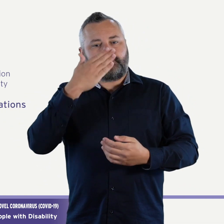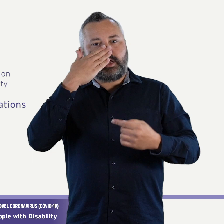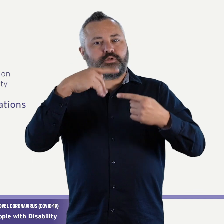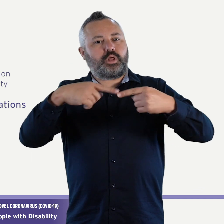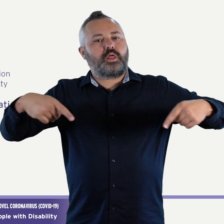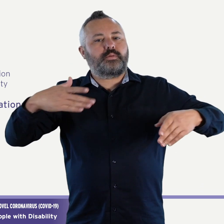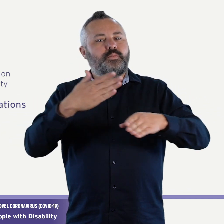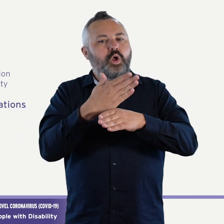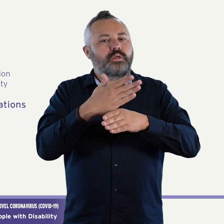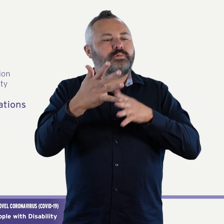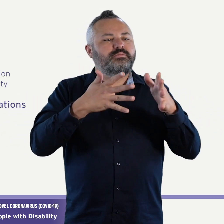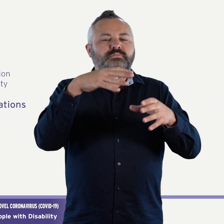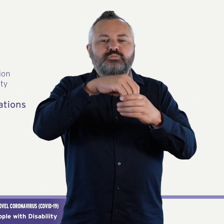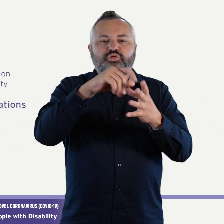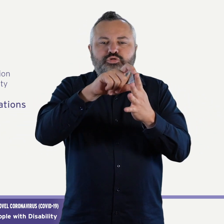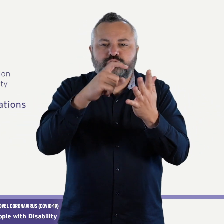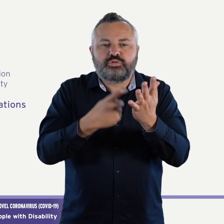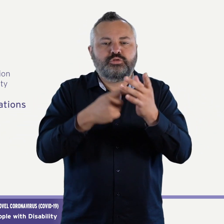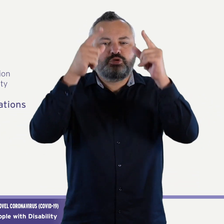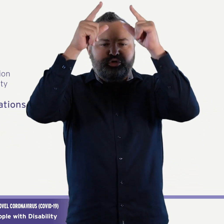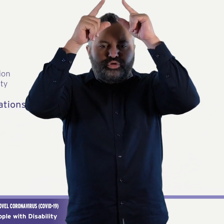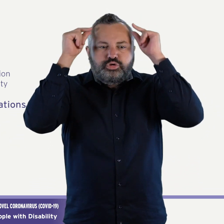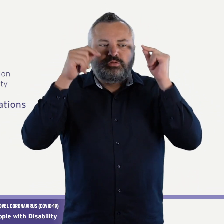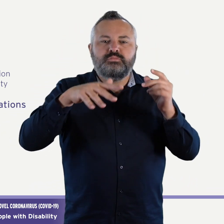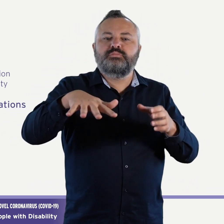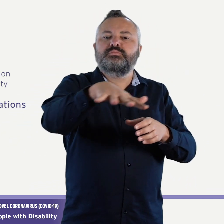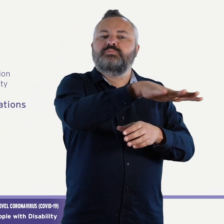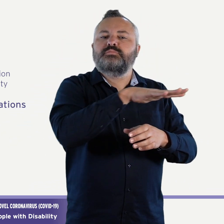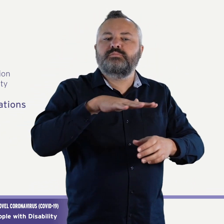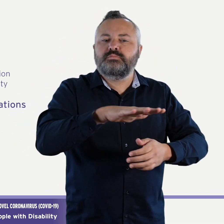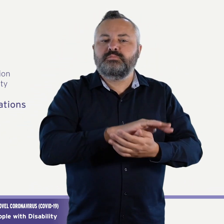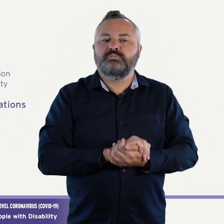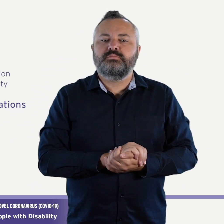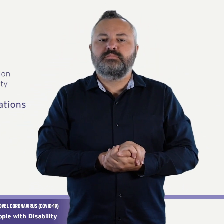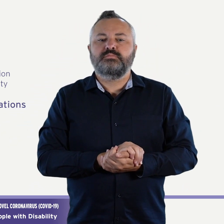frontline workers including health care workers,